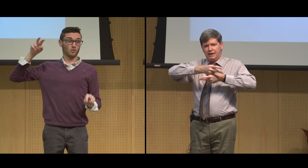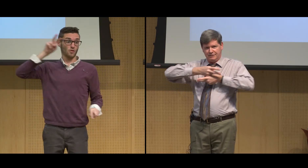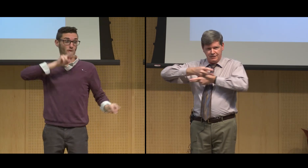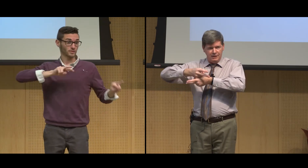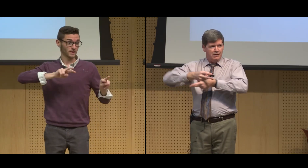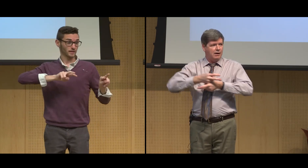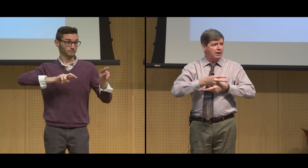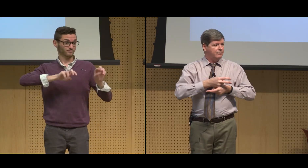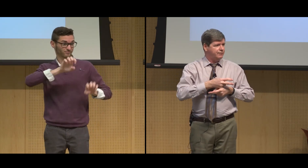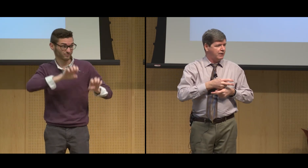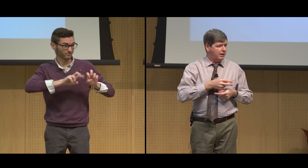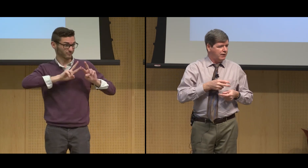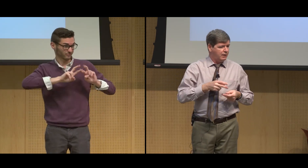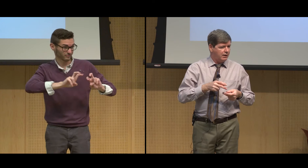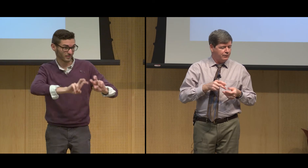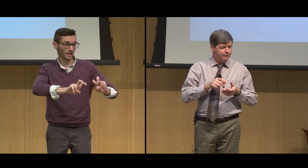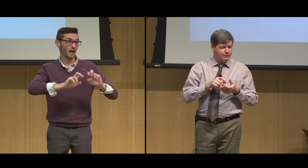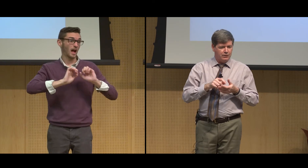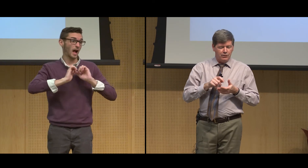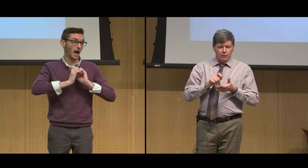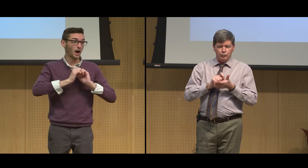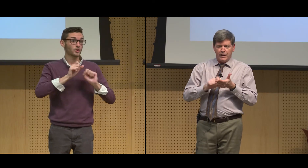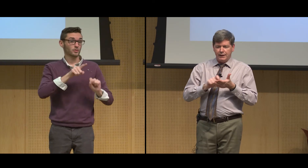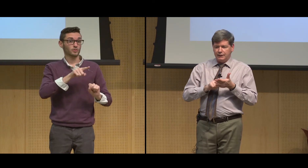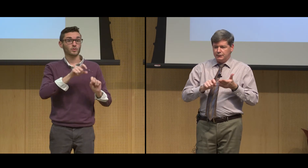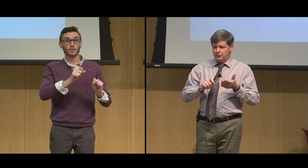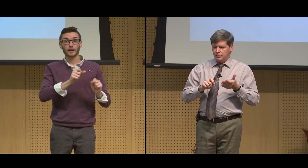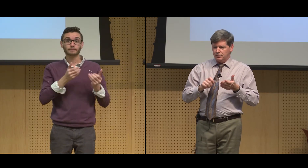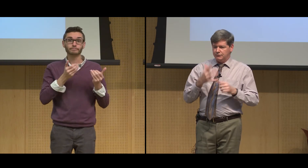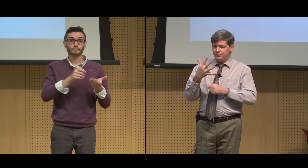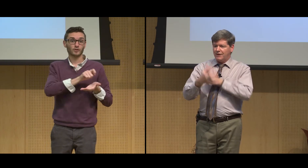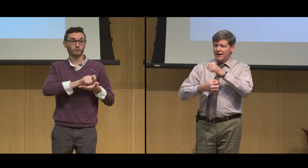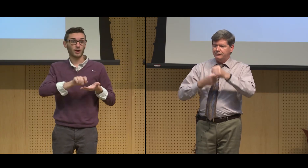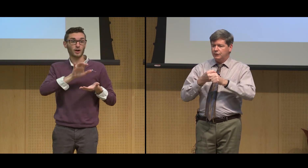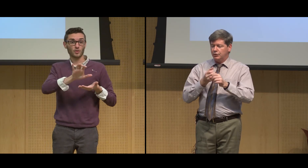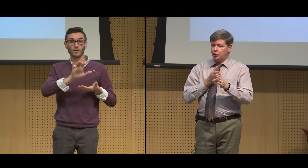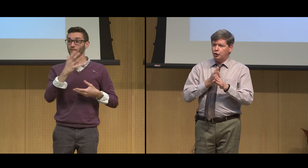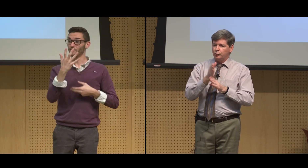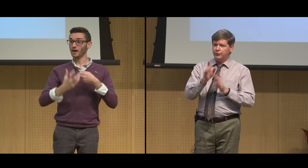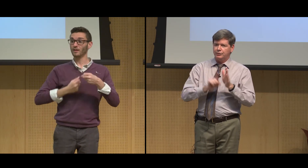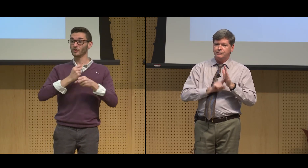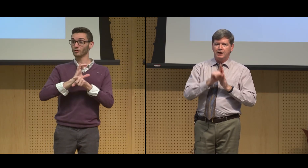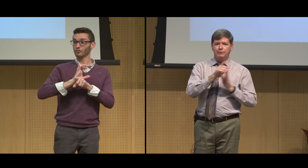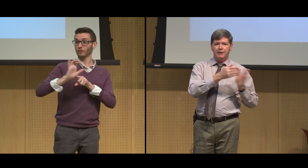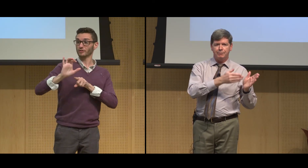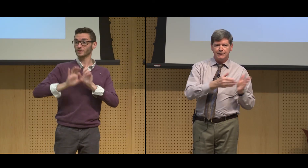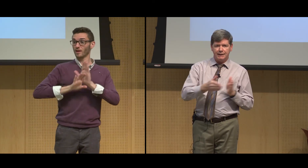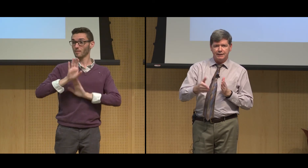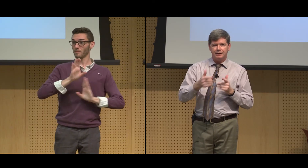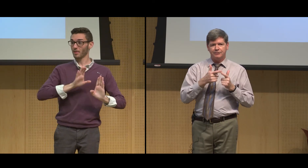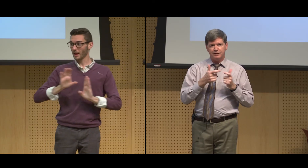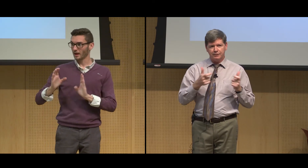of, uh--of writing your 5-year career development plan, et cetera,